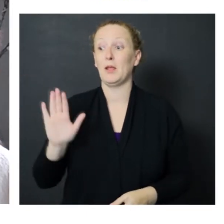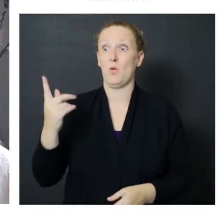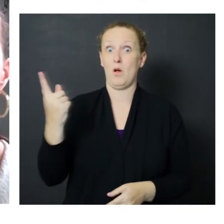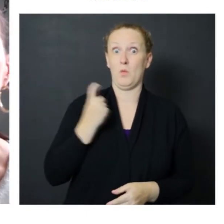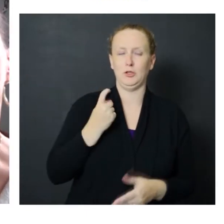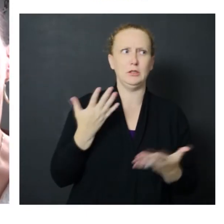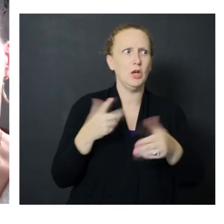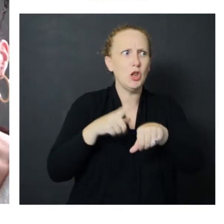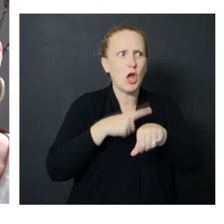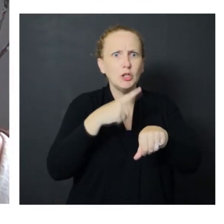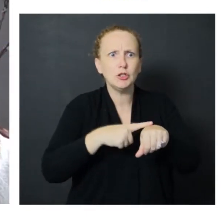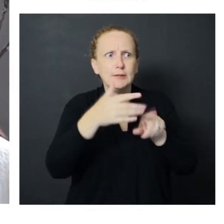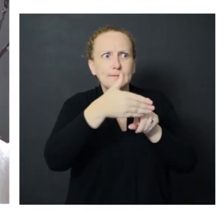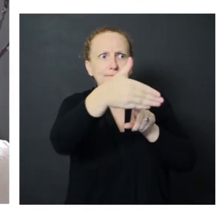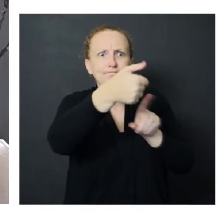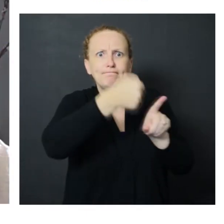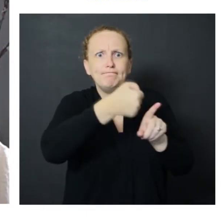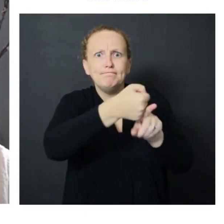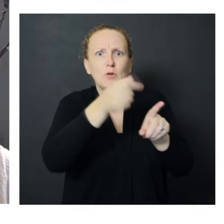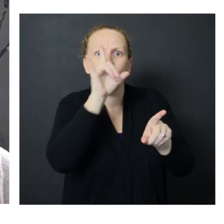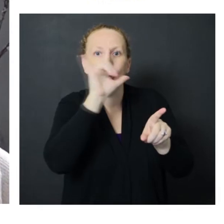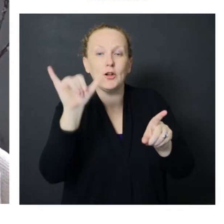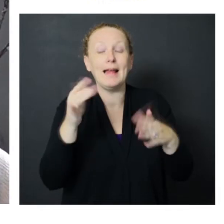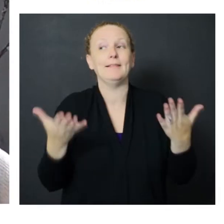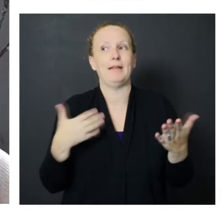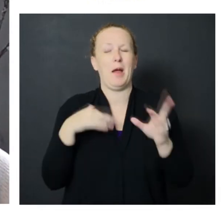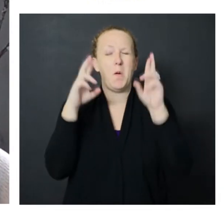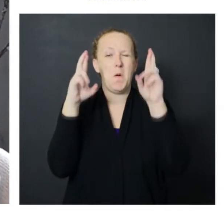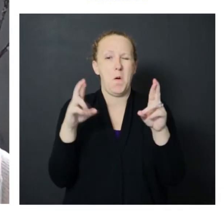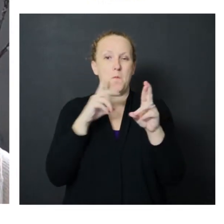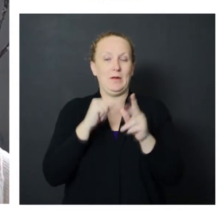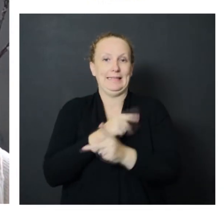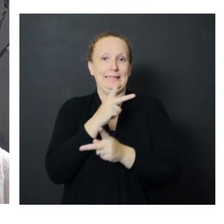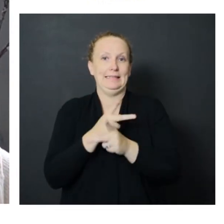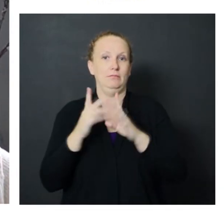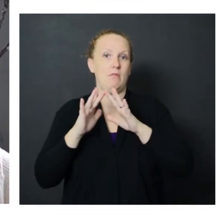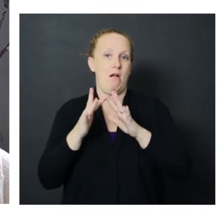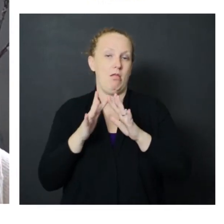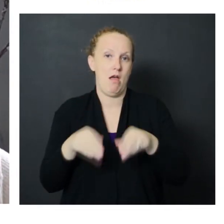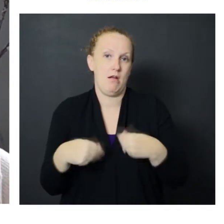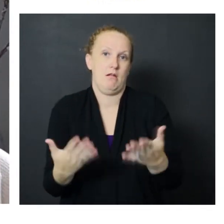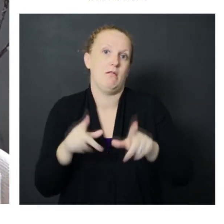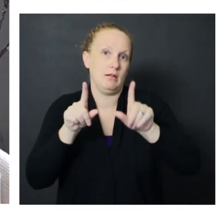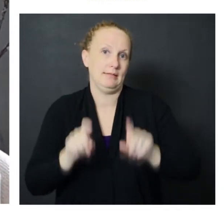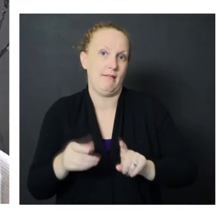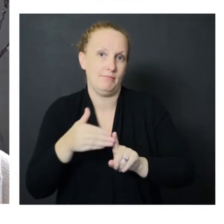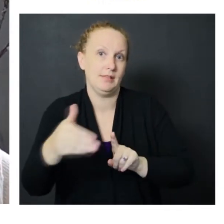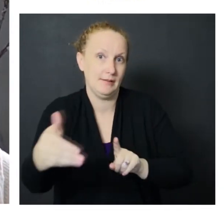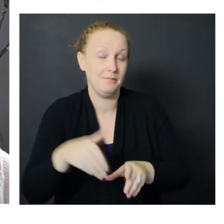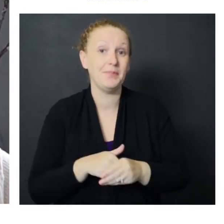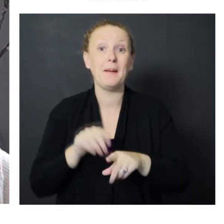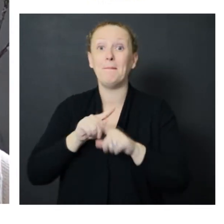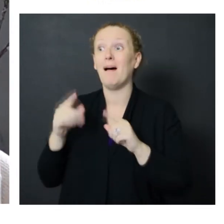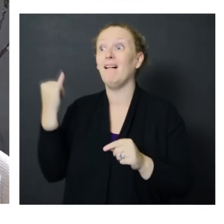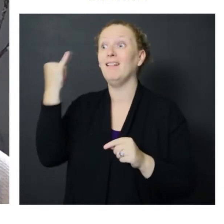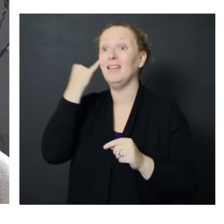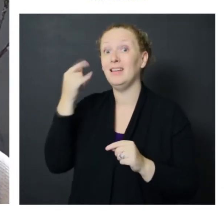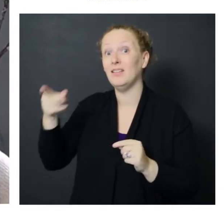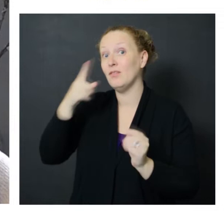I sure hope that that will be the case. However, if the study proves that online delivery of exams are high stake level